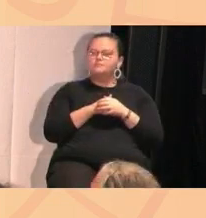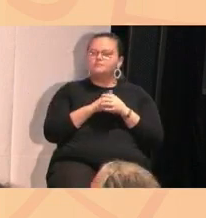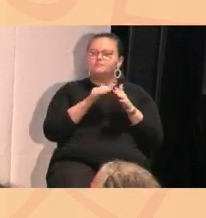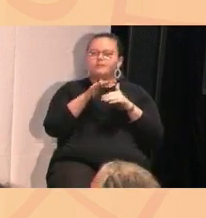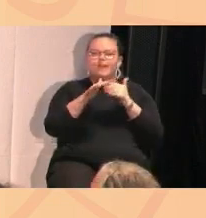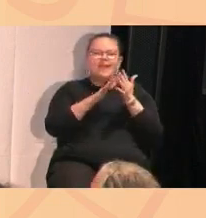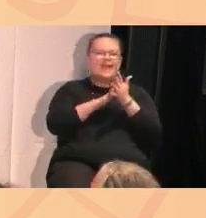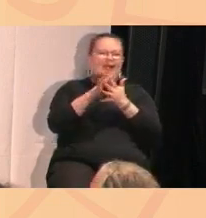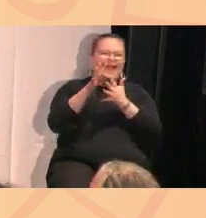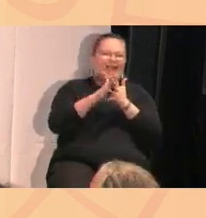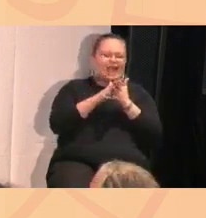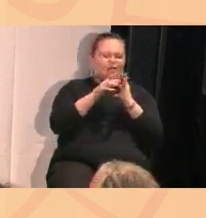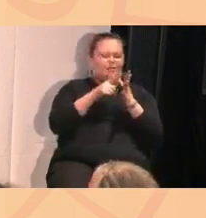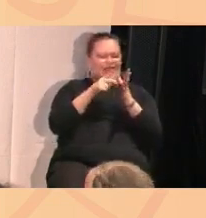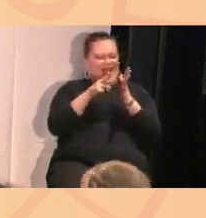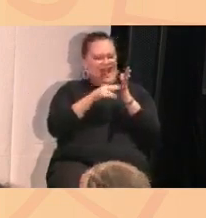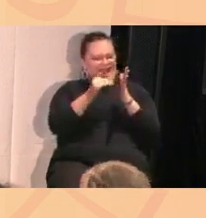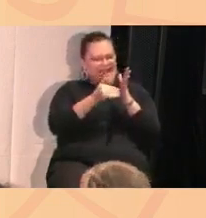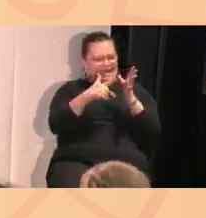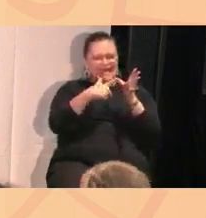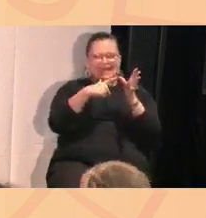a consciousness within society.